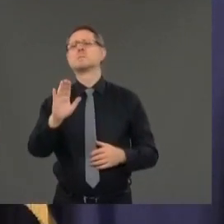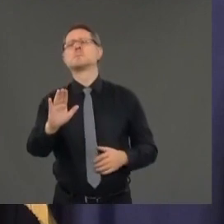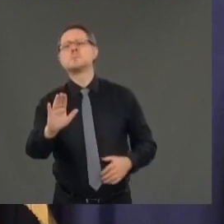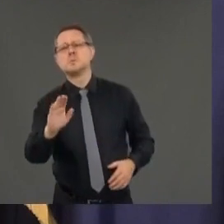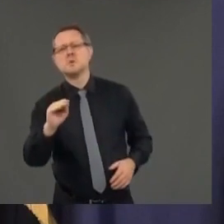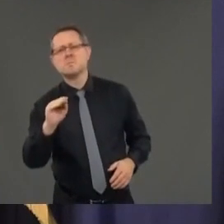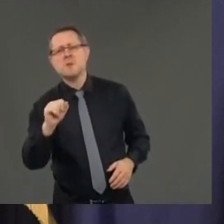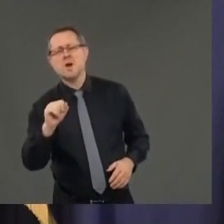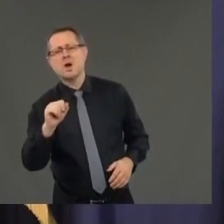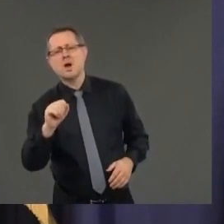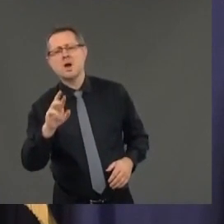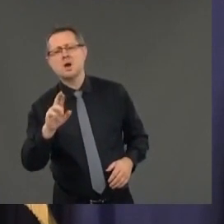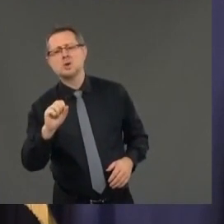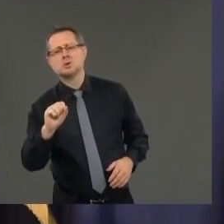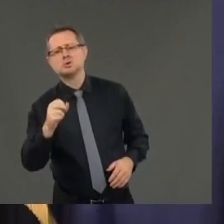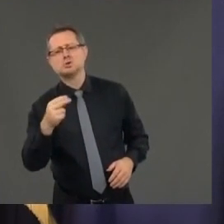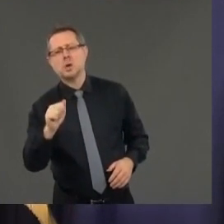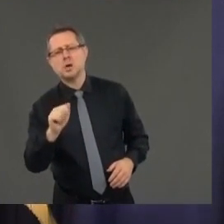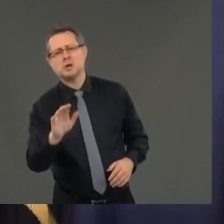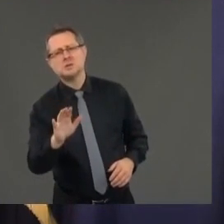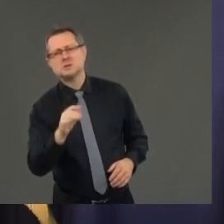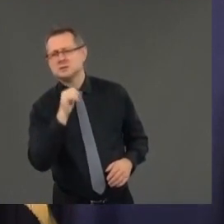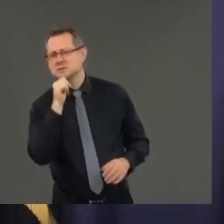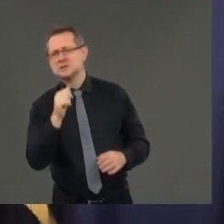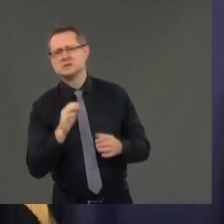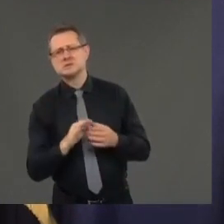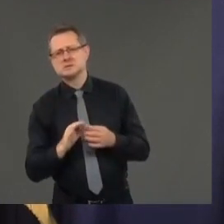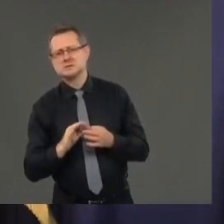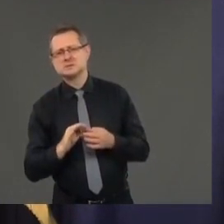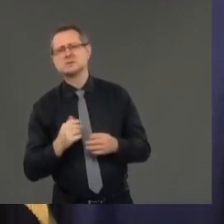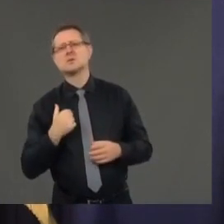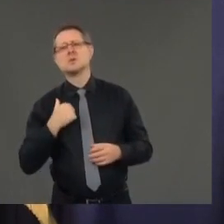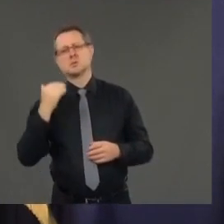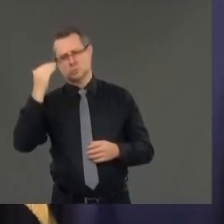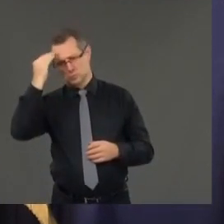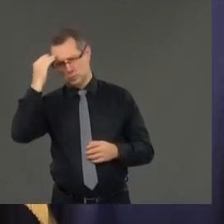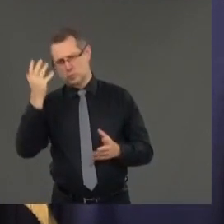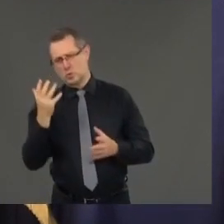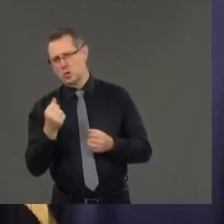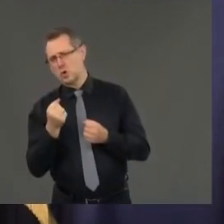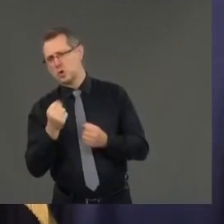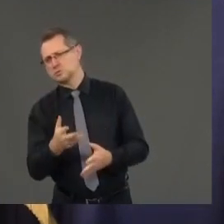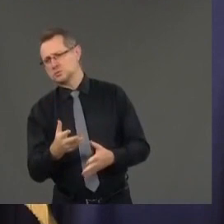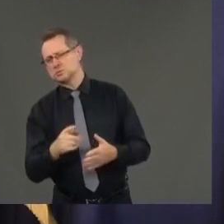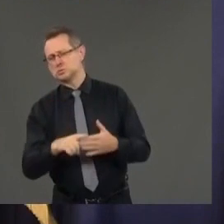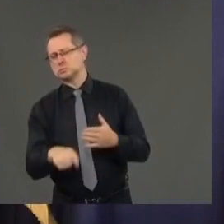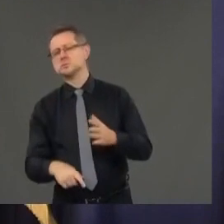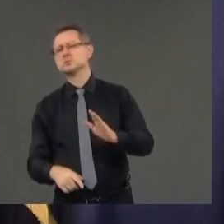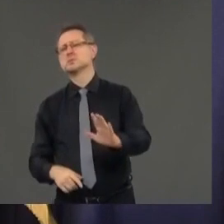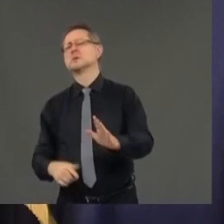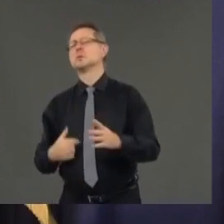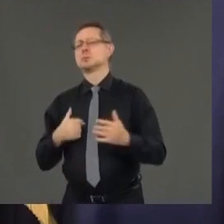AN ECONOMIC RESURGENCE OR BIRTH?